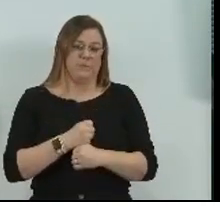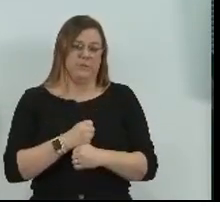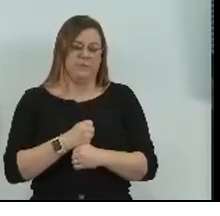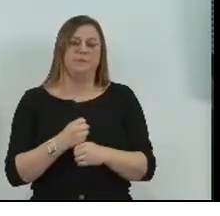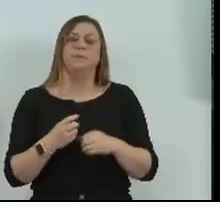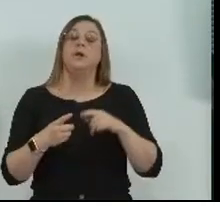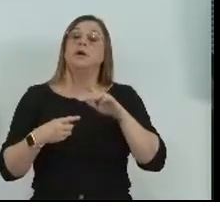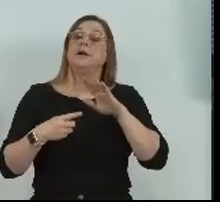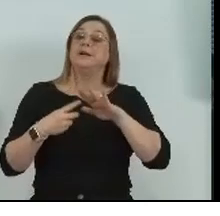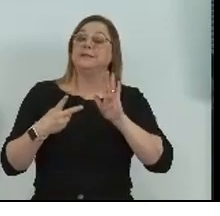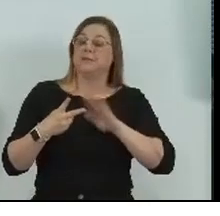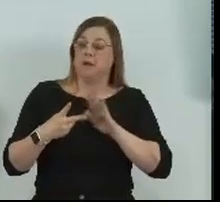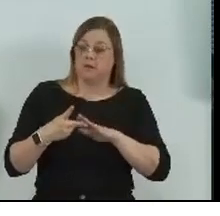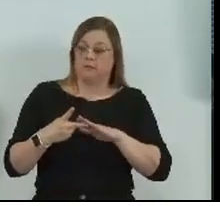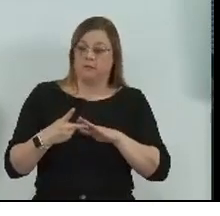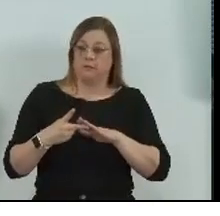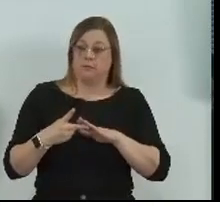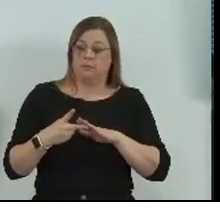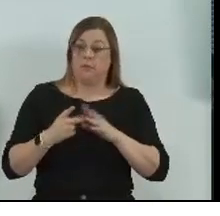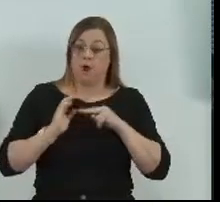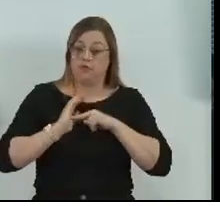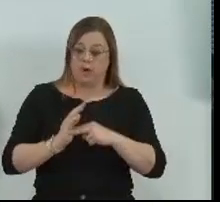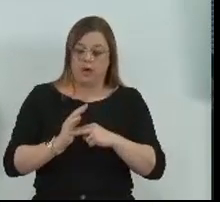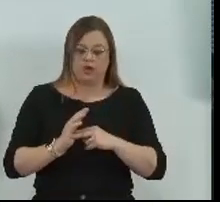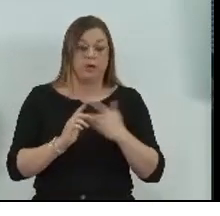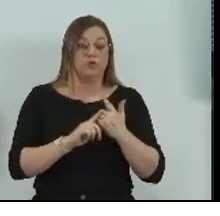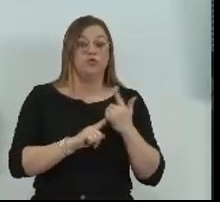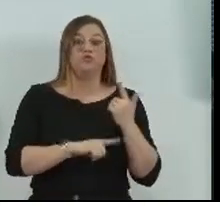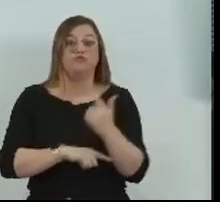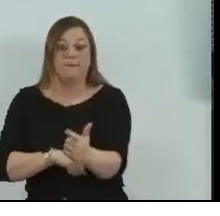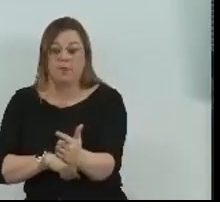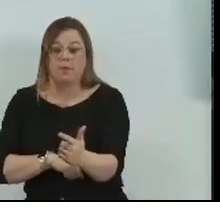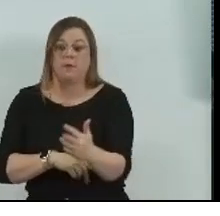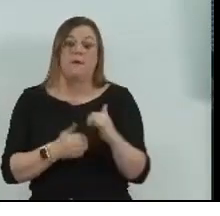The second part of it was when I was arranging logistics to go down with some friends who are